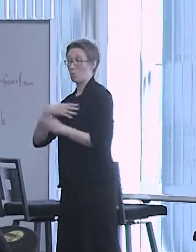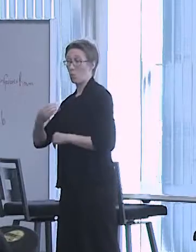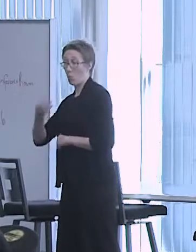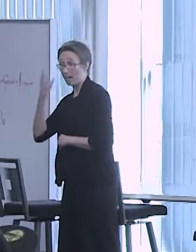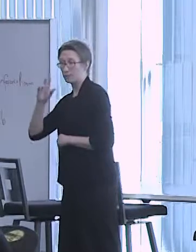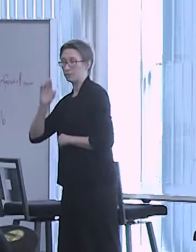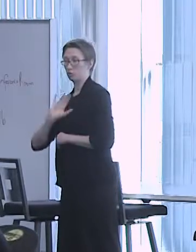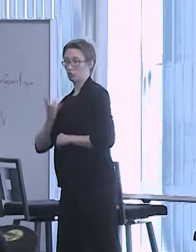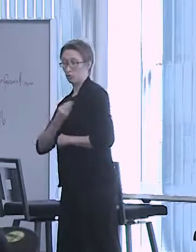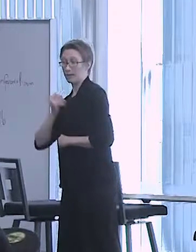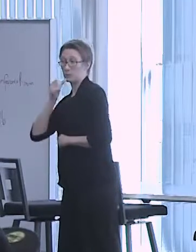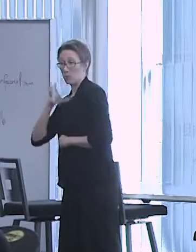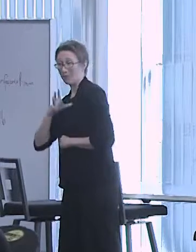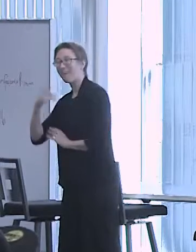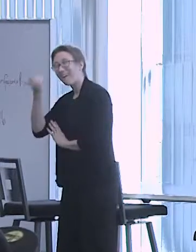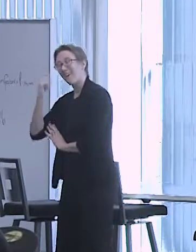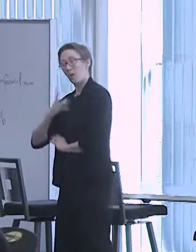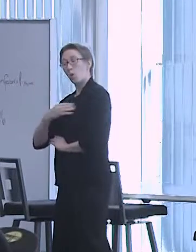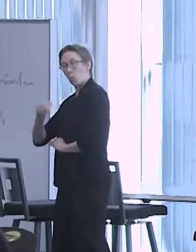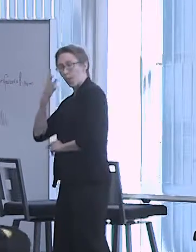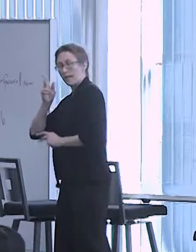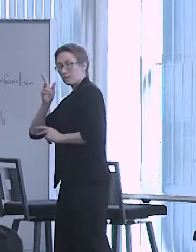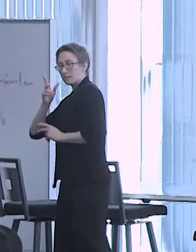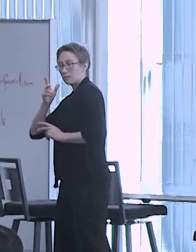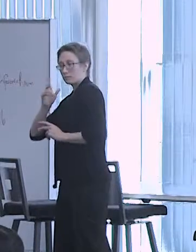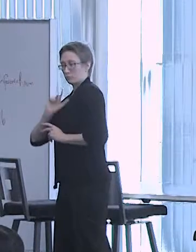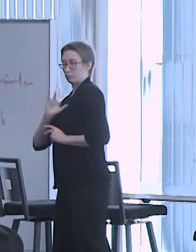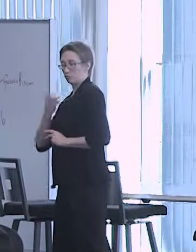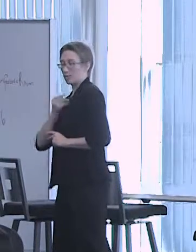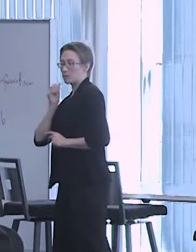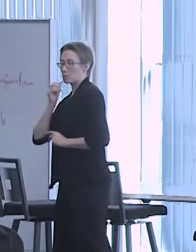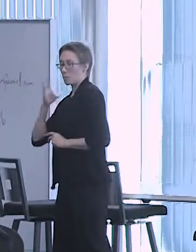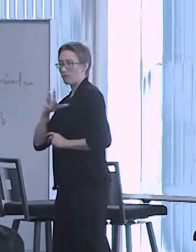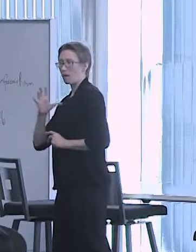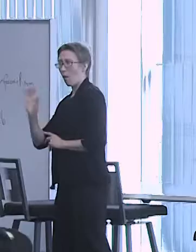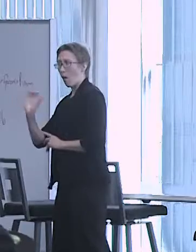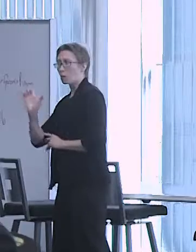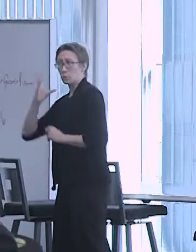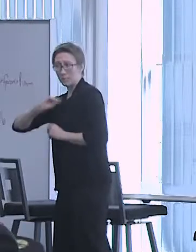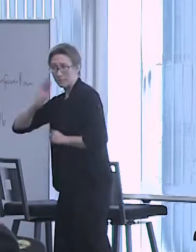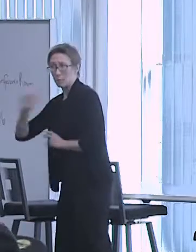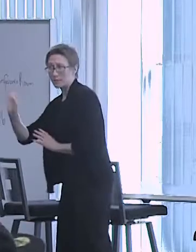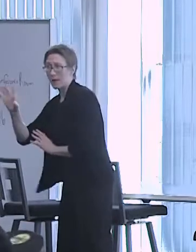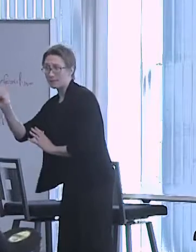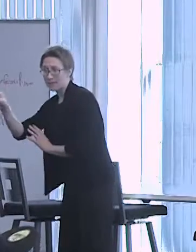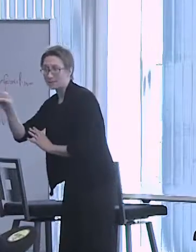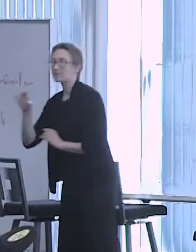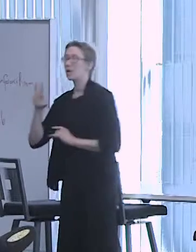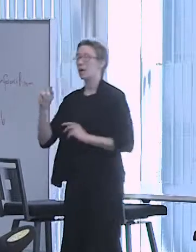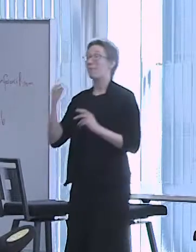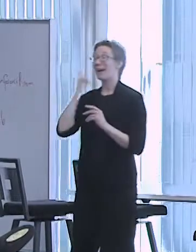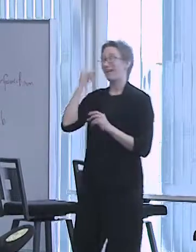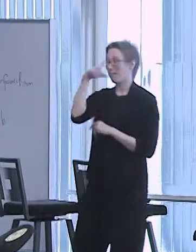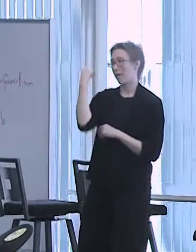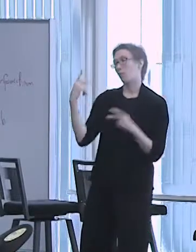if you also experience racial oppression. These are the ways that gender identity